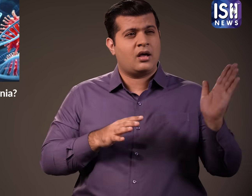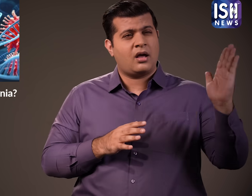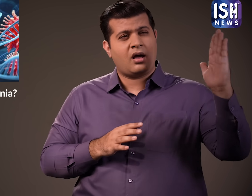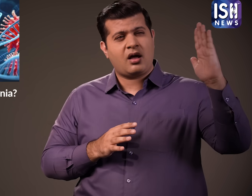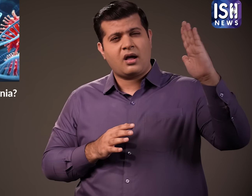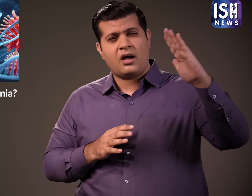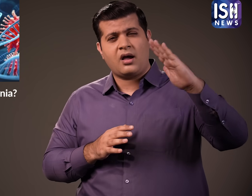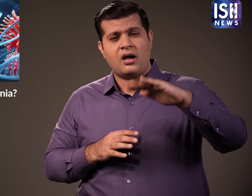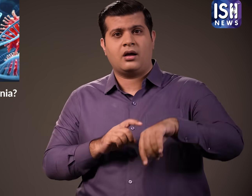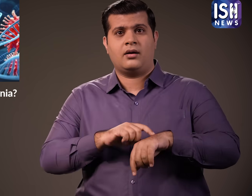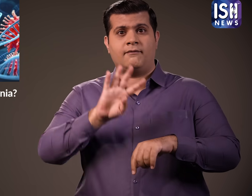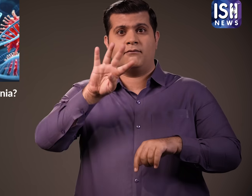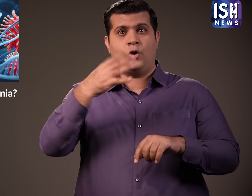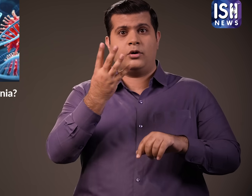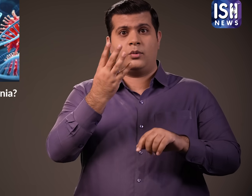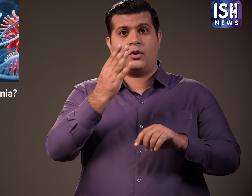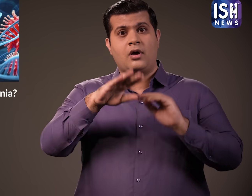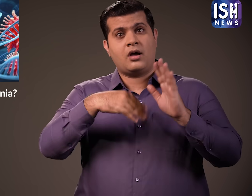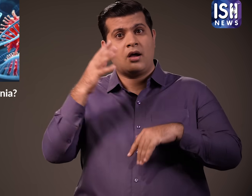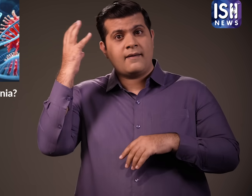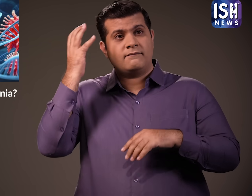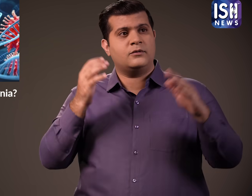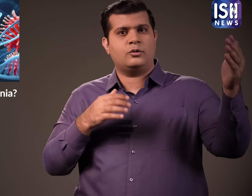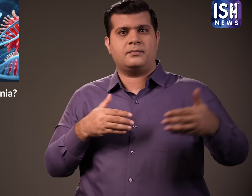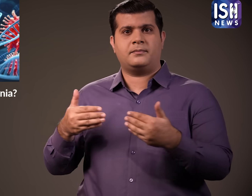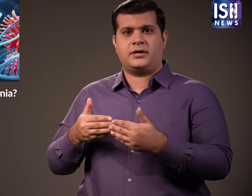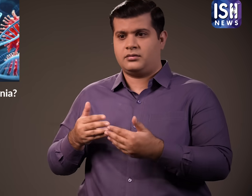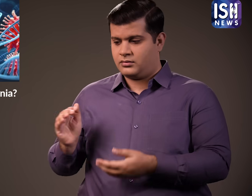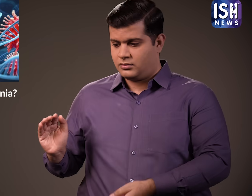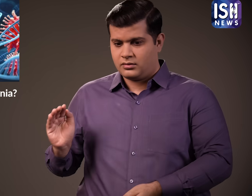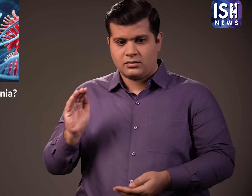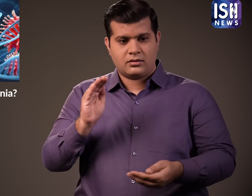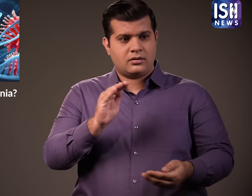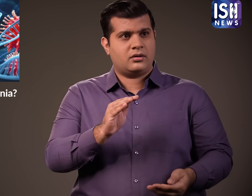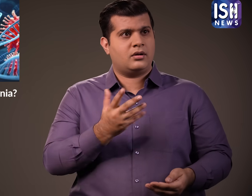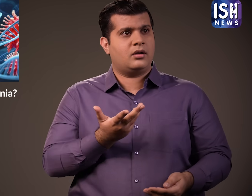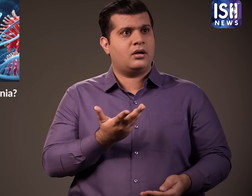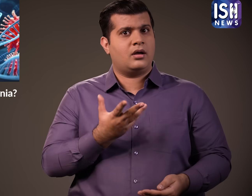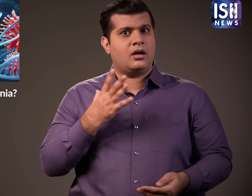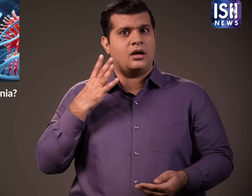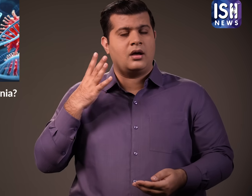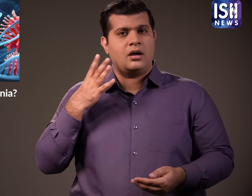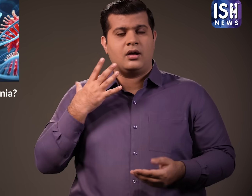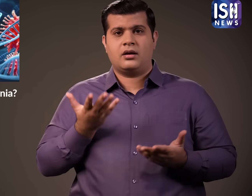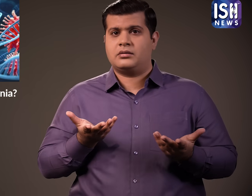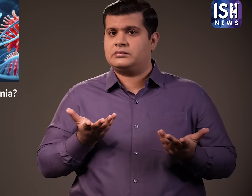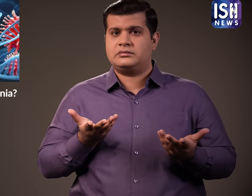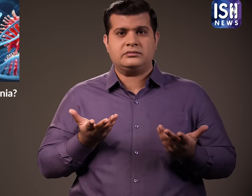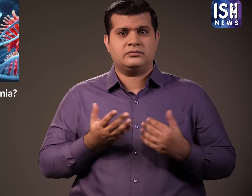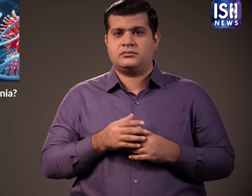They waited four hours until afternoon to see a doctor. They had to wait for so long!